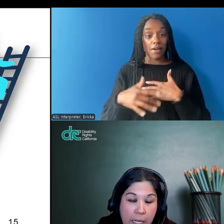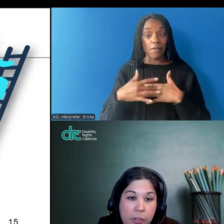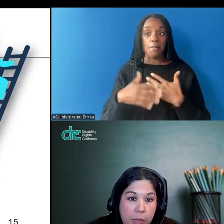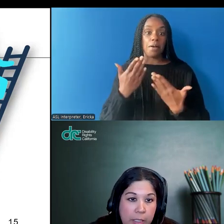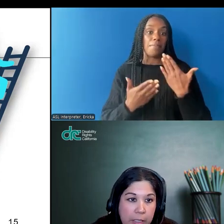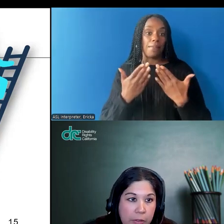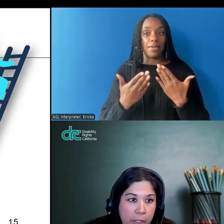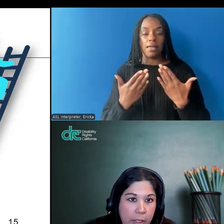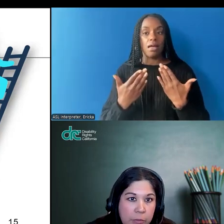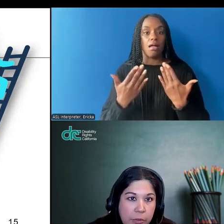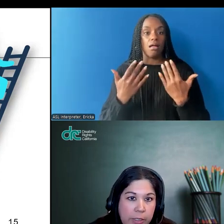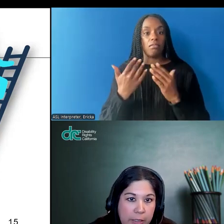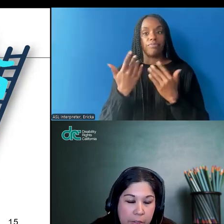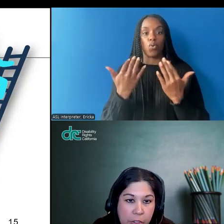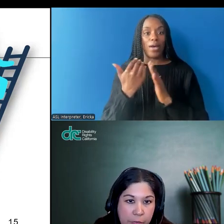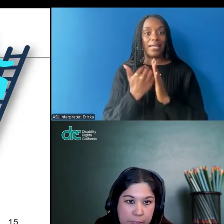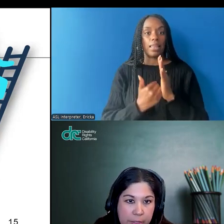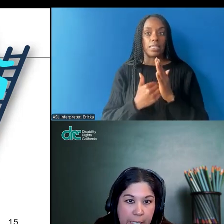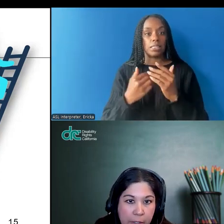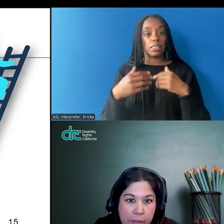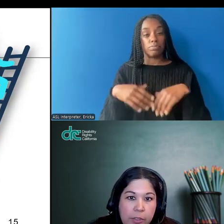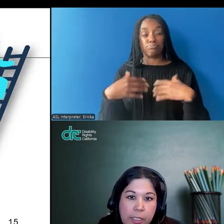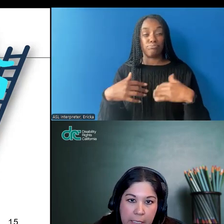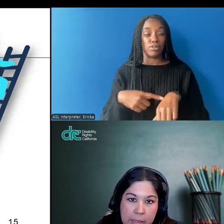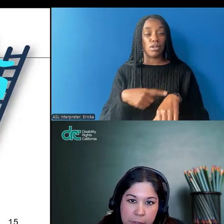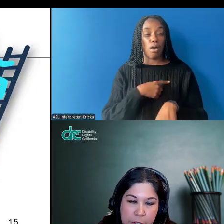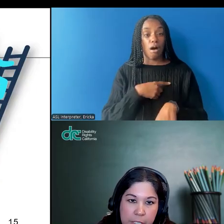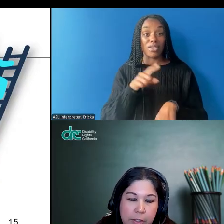and you really need, to get that service now, then you can ask the regional center